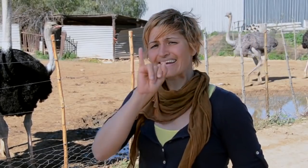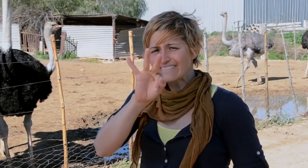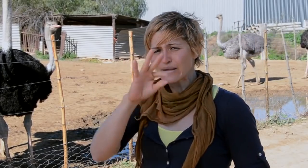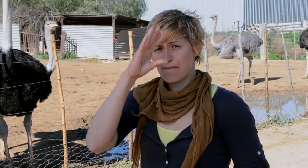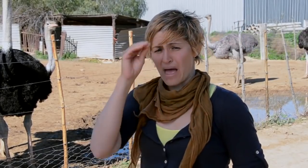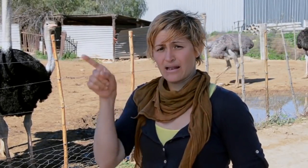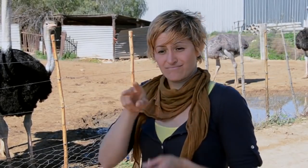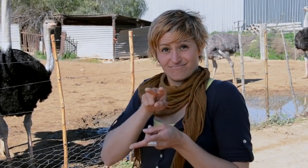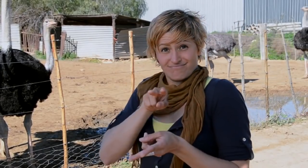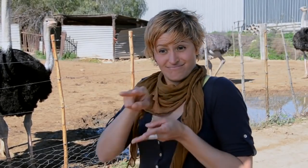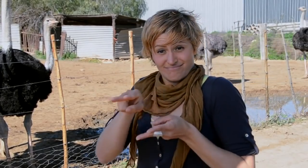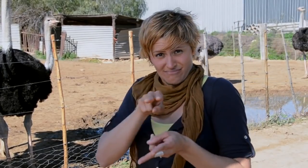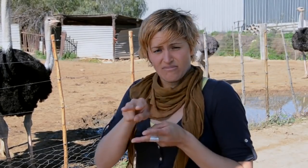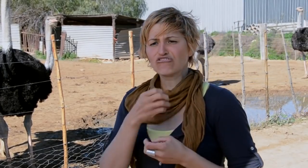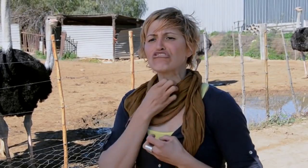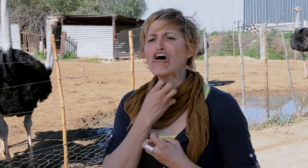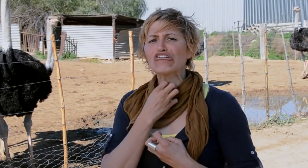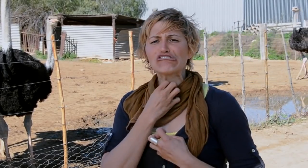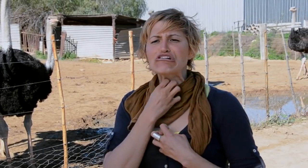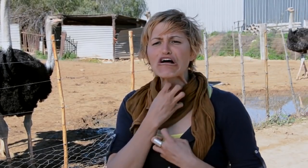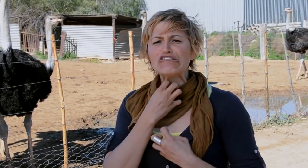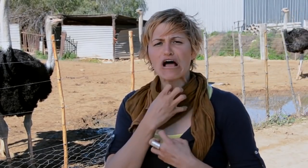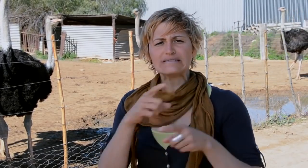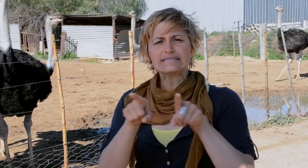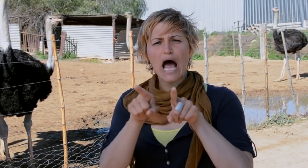When the male is mating, he will make